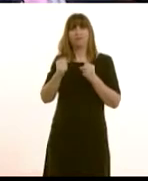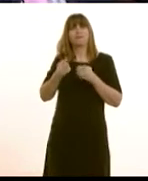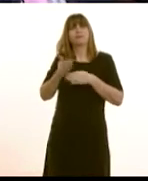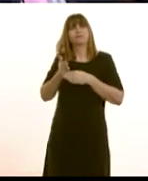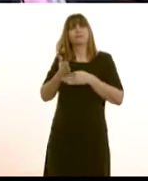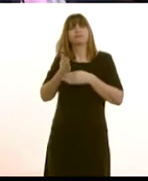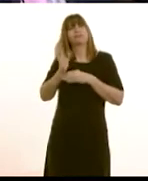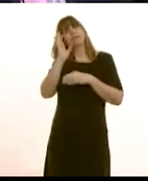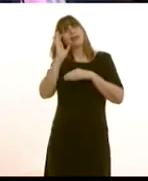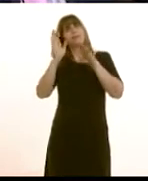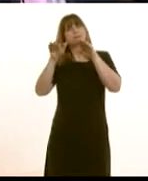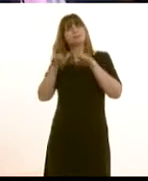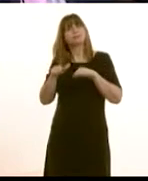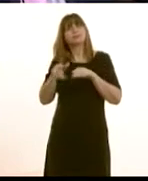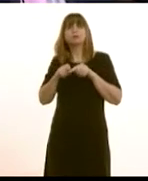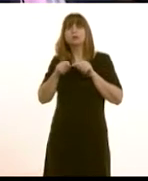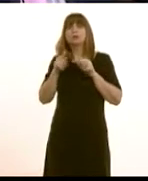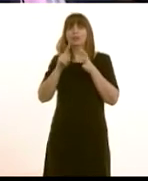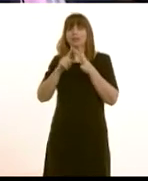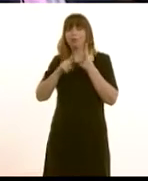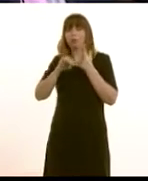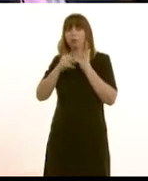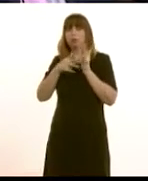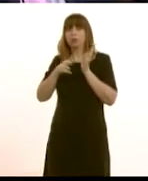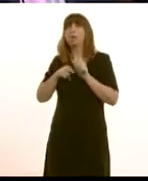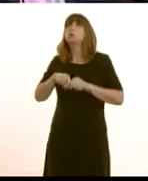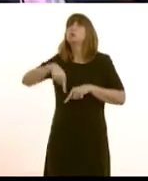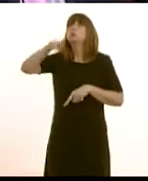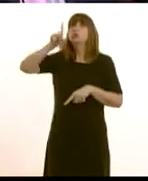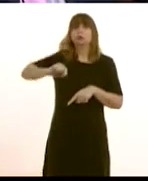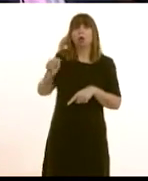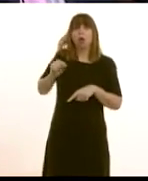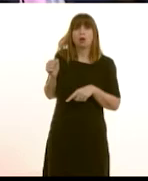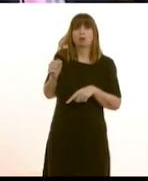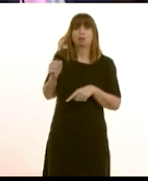out of Euston towards Scotland, but at the moment itís the suggestion of the Department